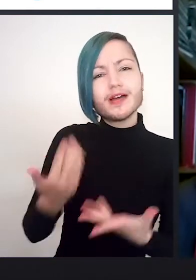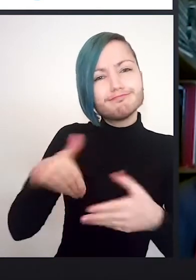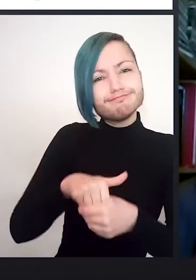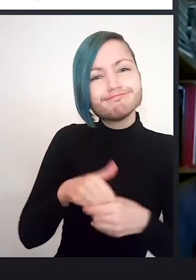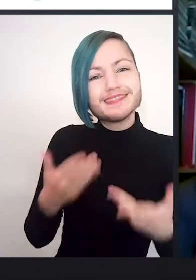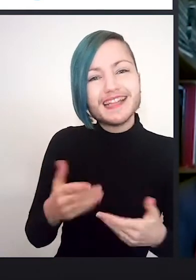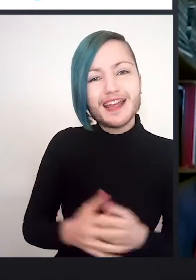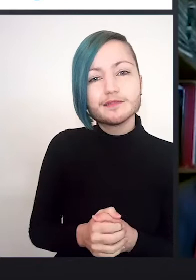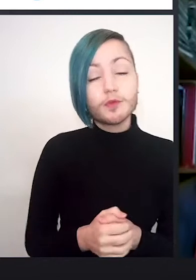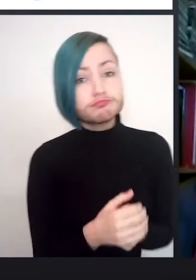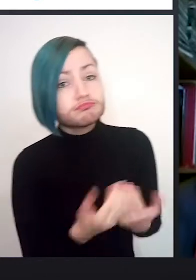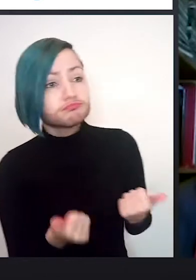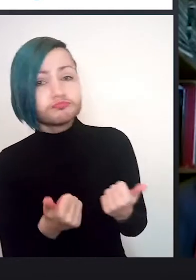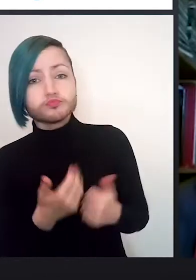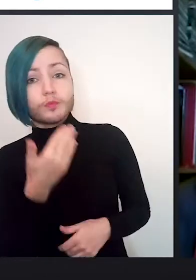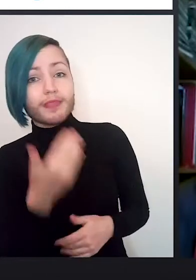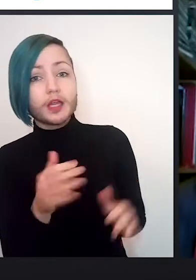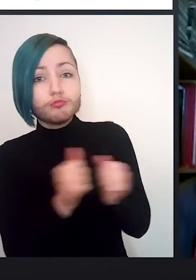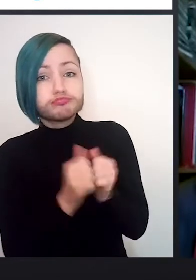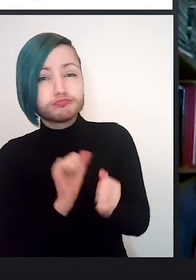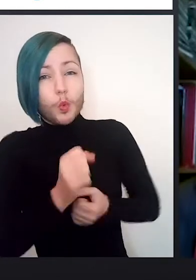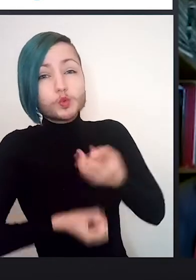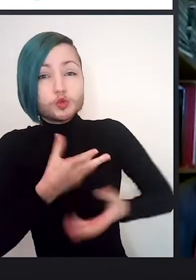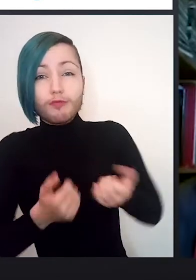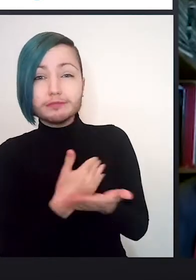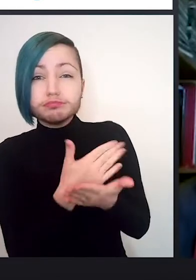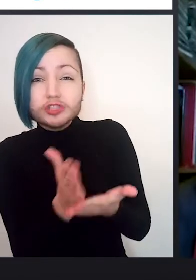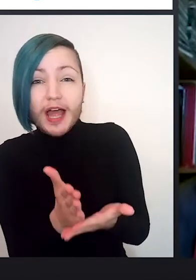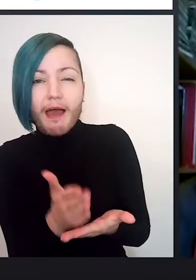Well thank you for agreeing to share your story. It's so important to capture the